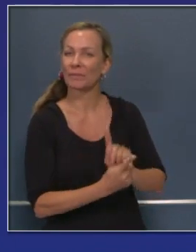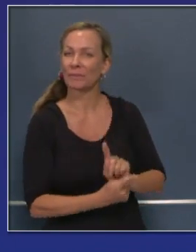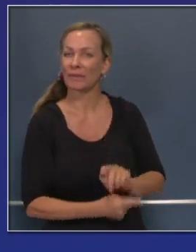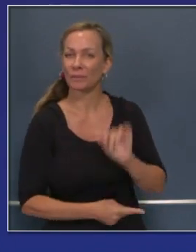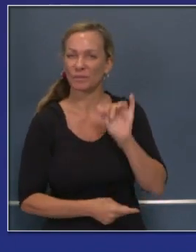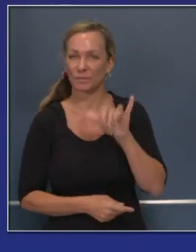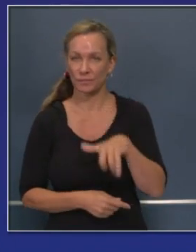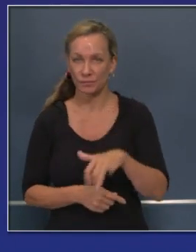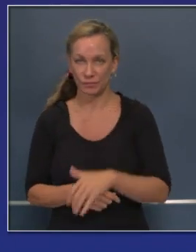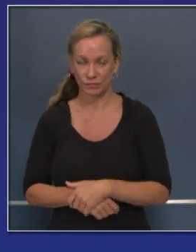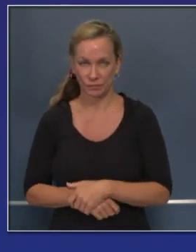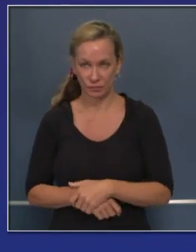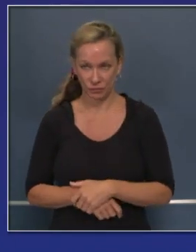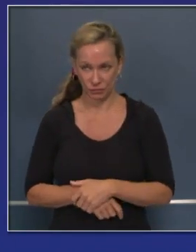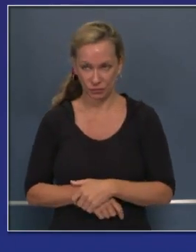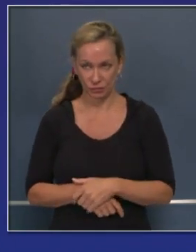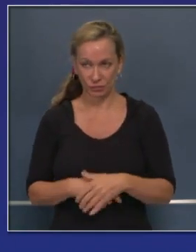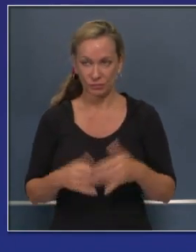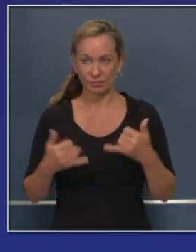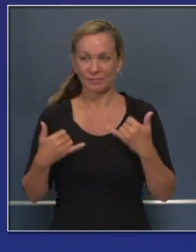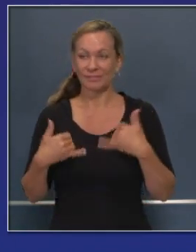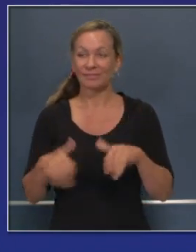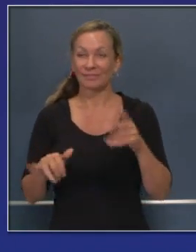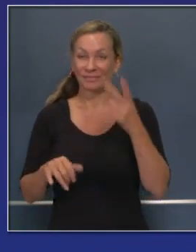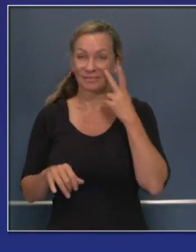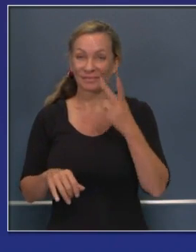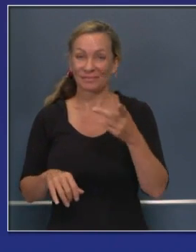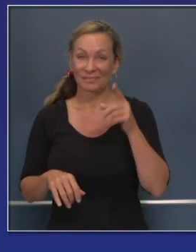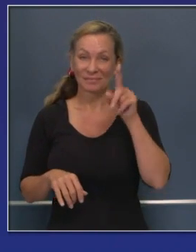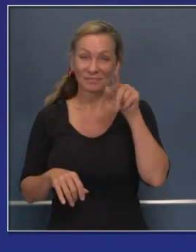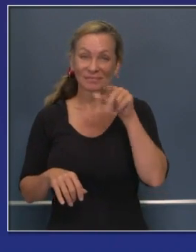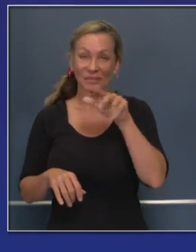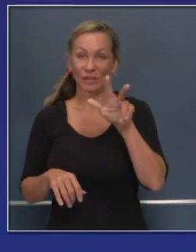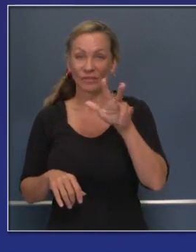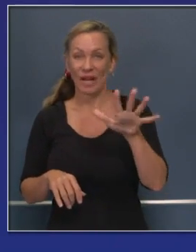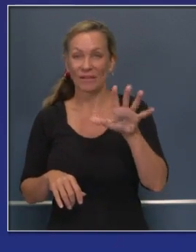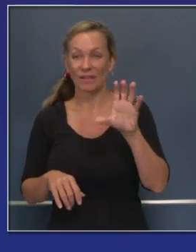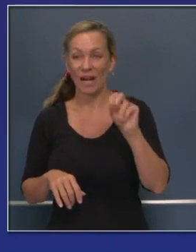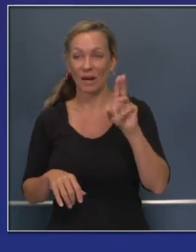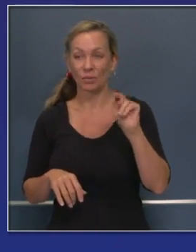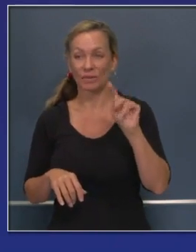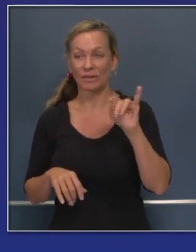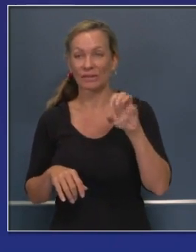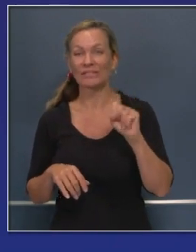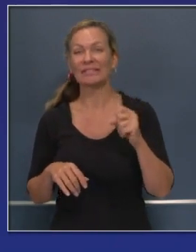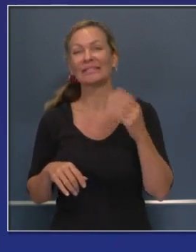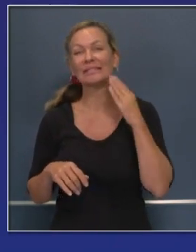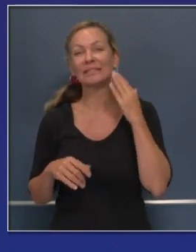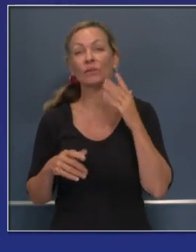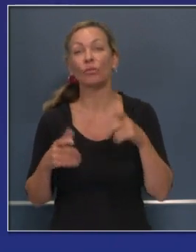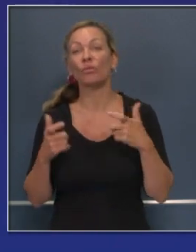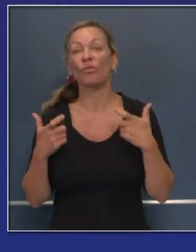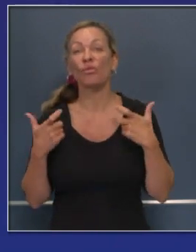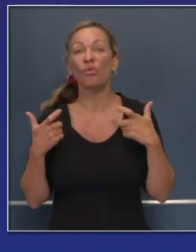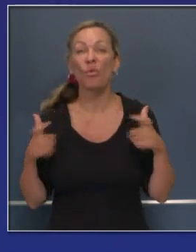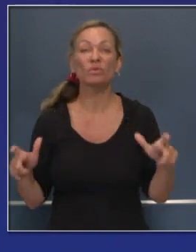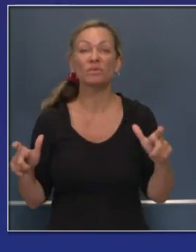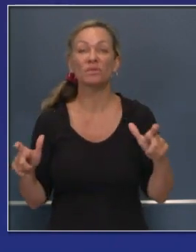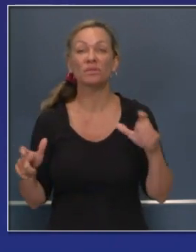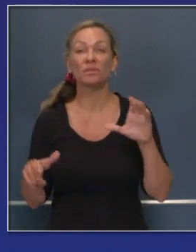NOW THEY ARE OFF. YOU CAN SEE THE DYNAMIC NATURE OF THESE MONITORING LESS.